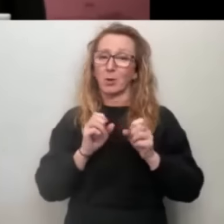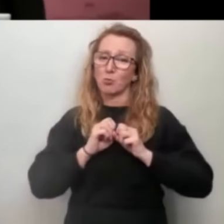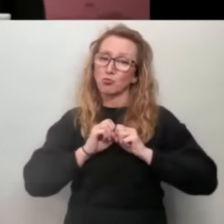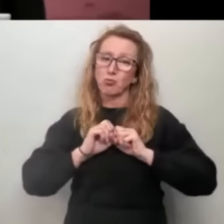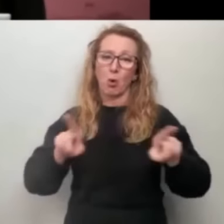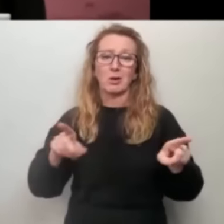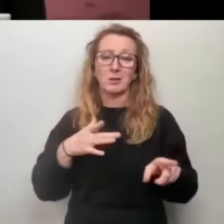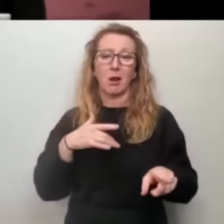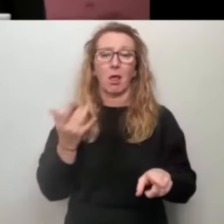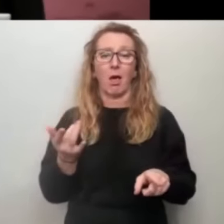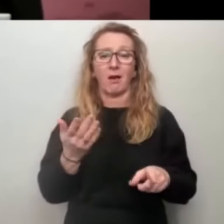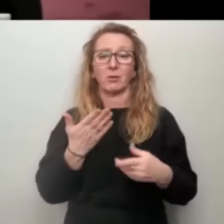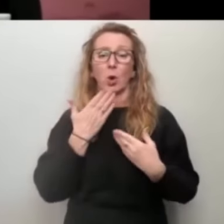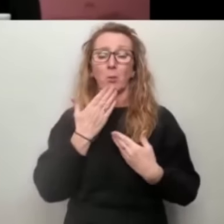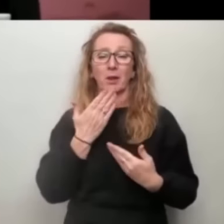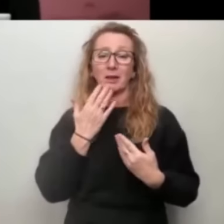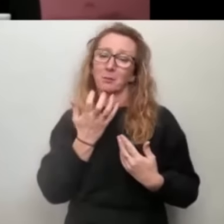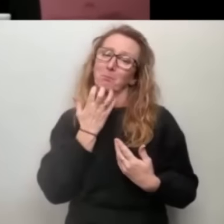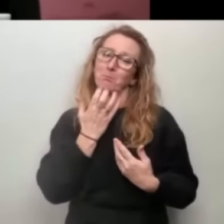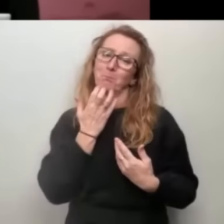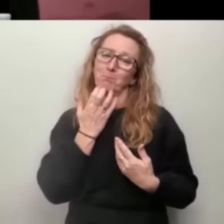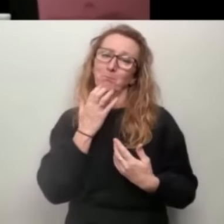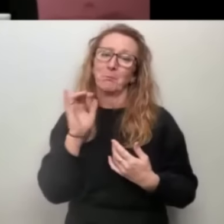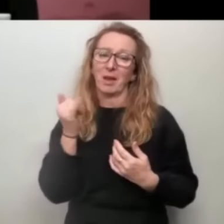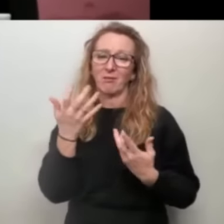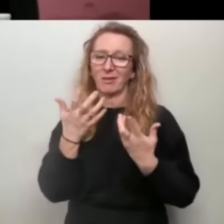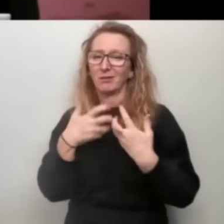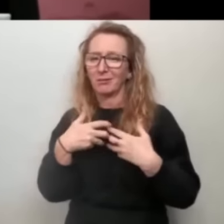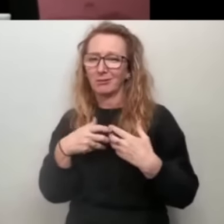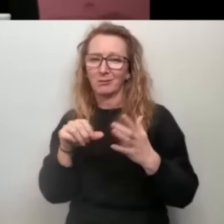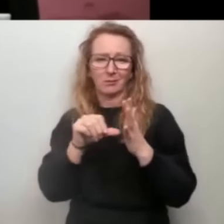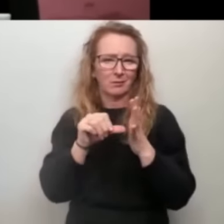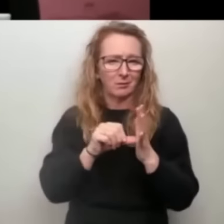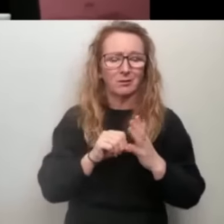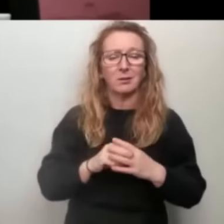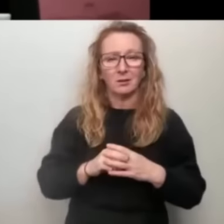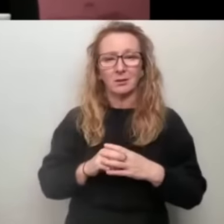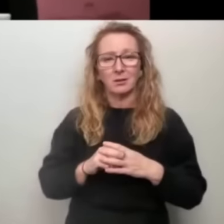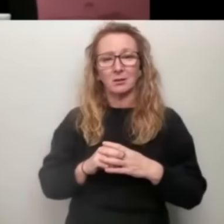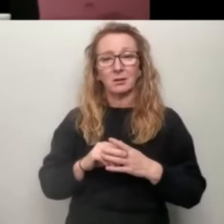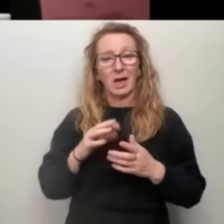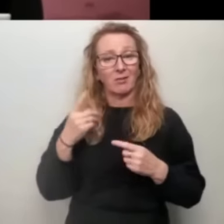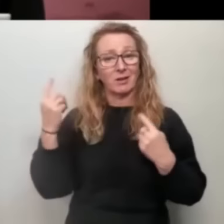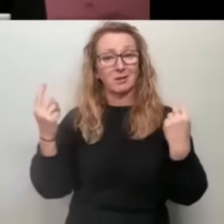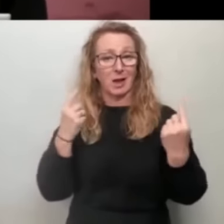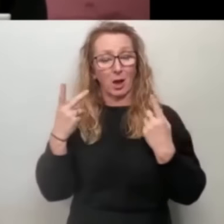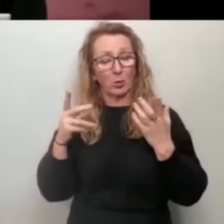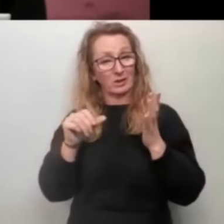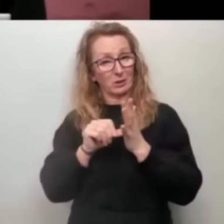So please bear with us if we have any technical issues and if sound is a particular issue